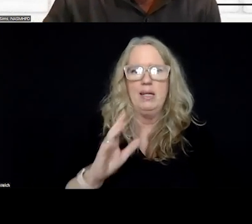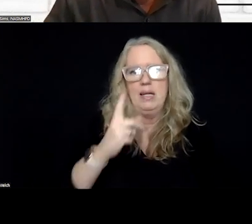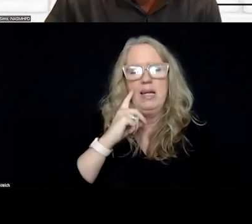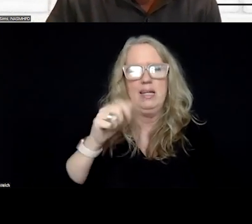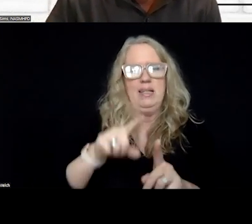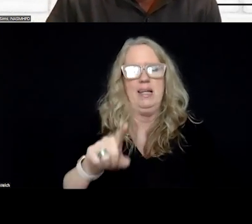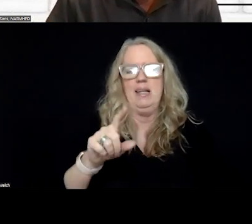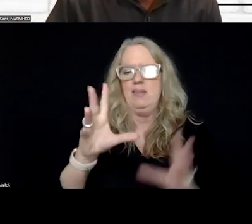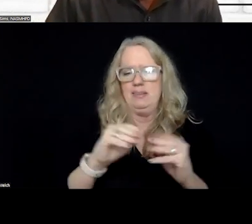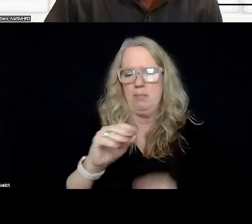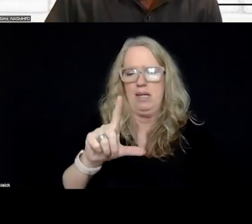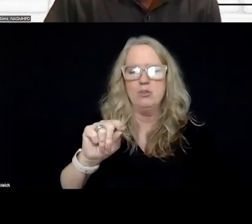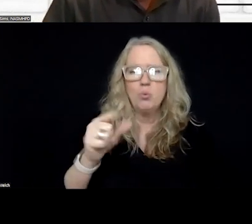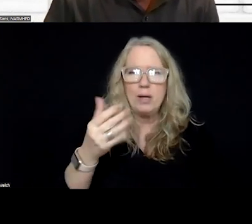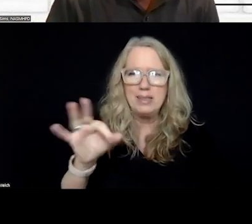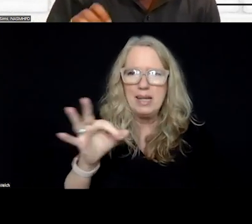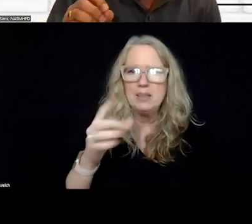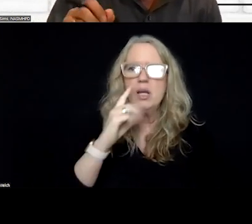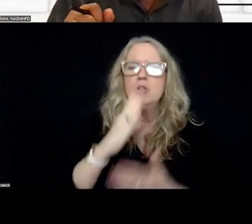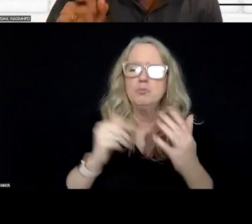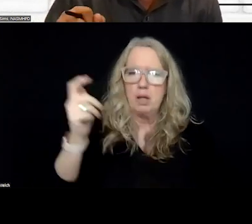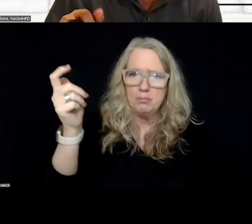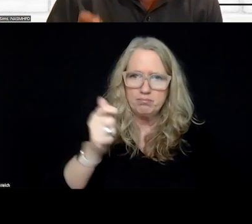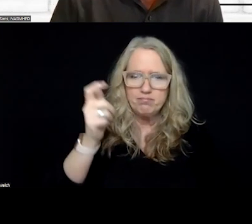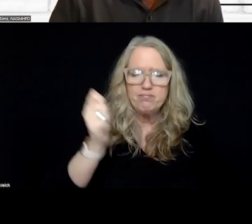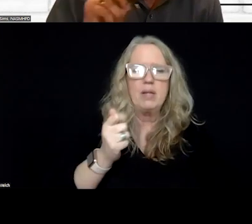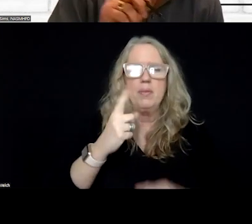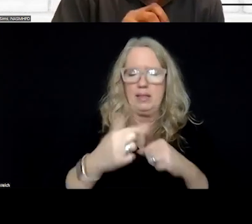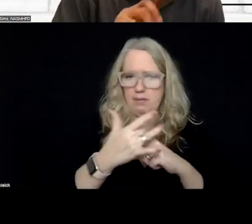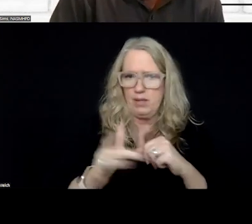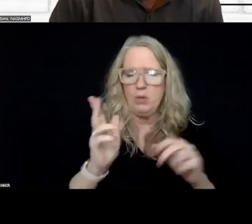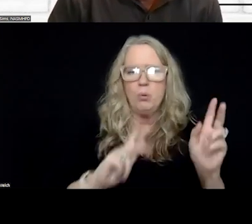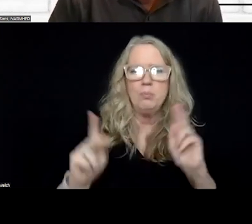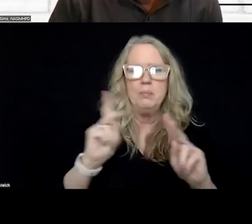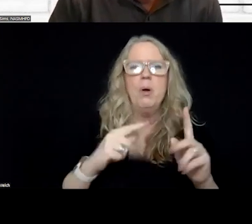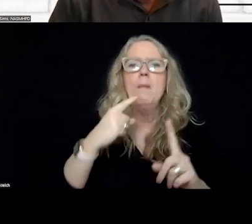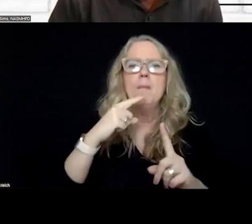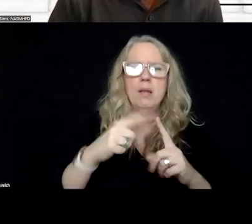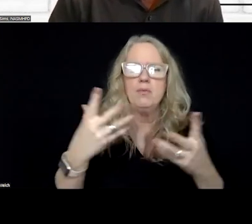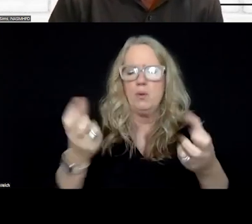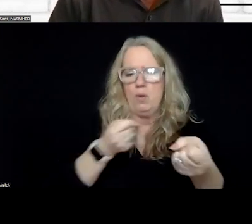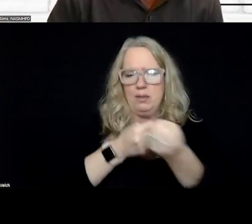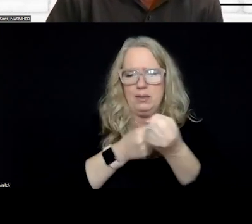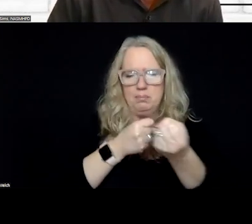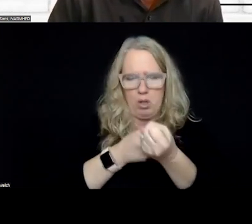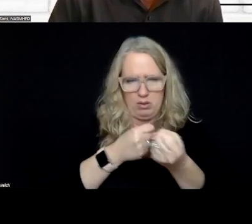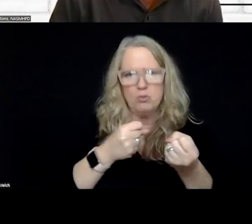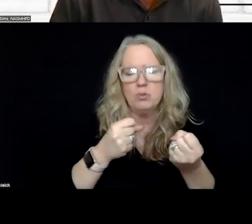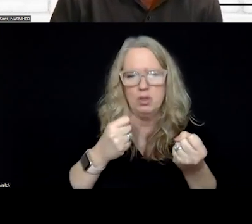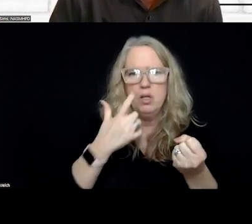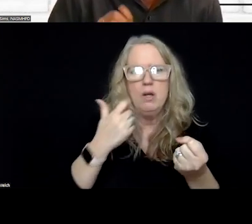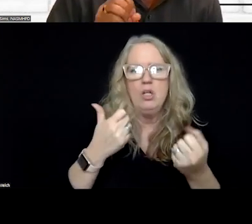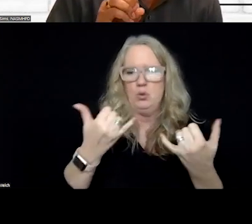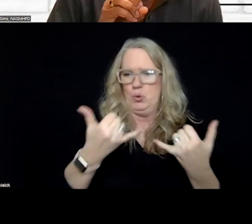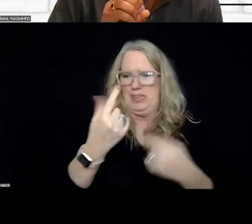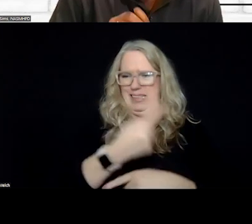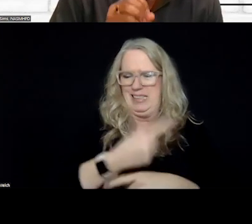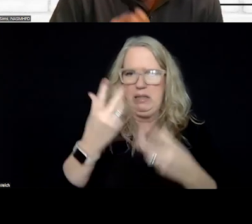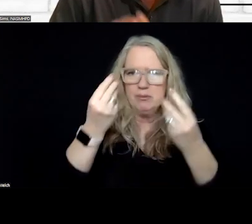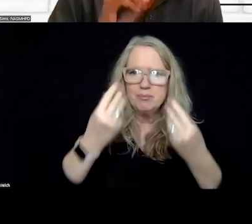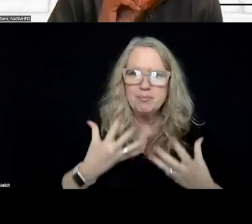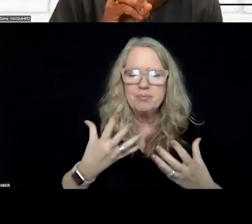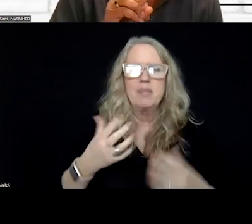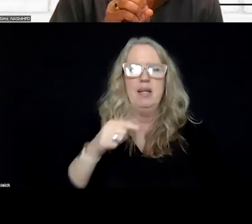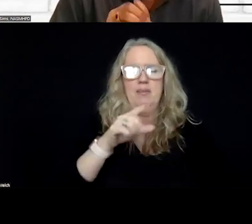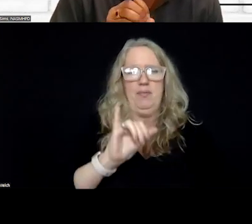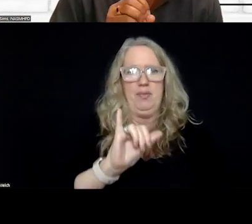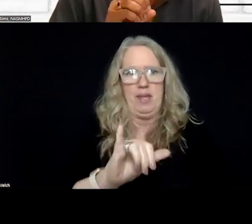2019. THERE ARE SCHOLARSHIPS, BUT WE ARE LOOKING FOR SPONSORS. THIS IS A POPULAR CONFERENCE